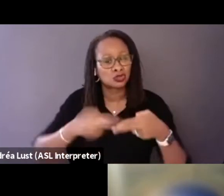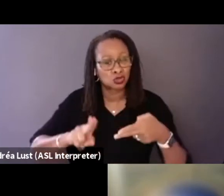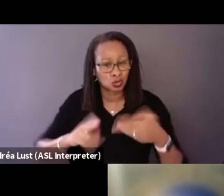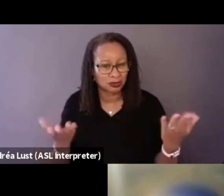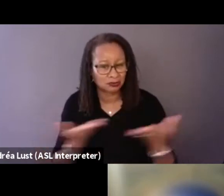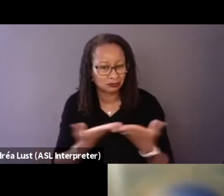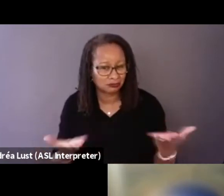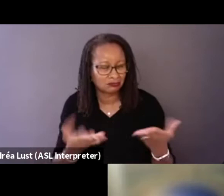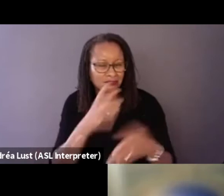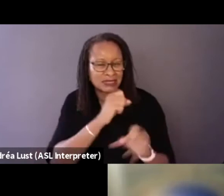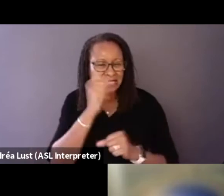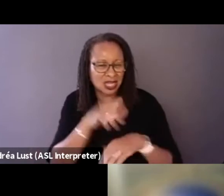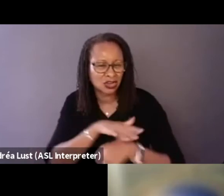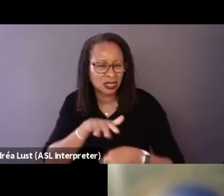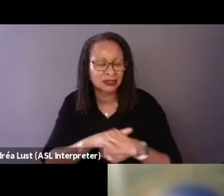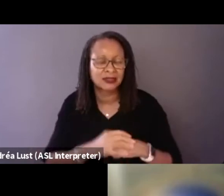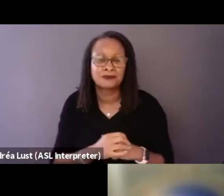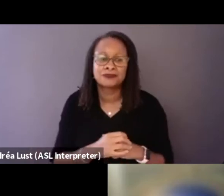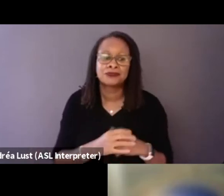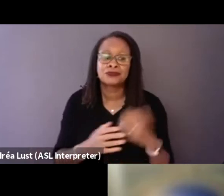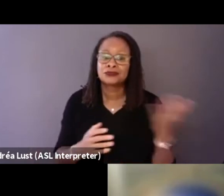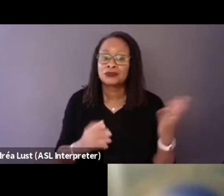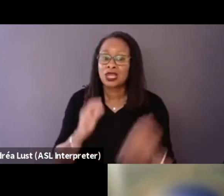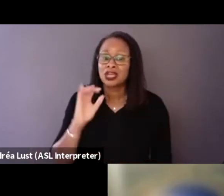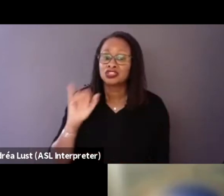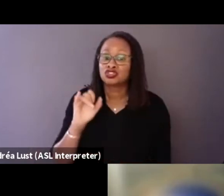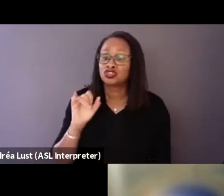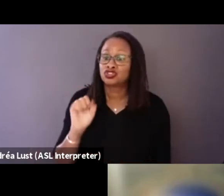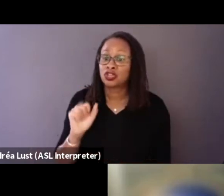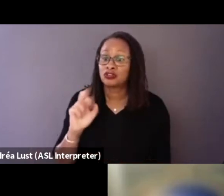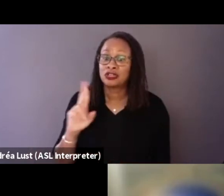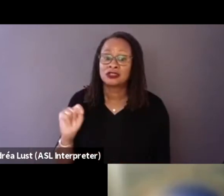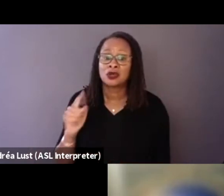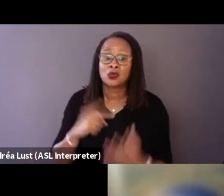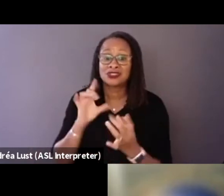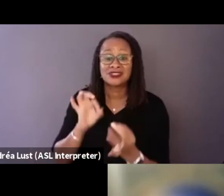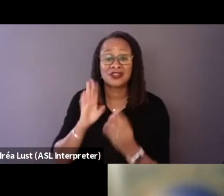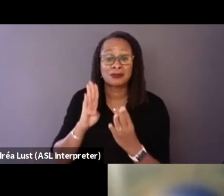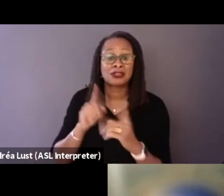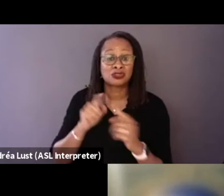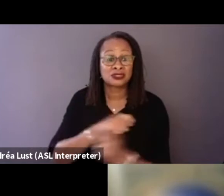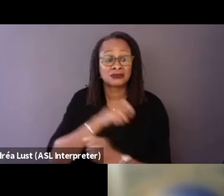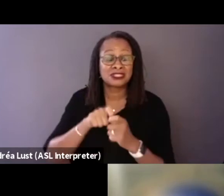What has been the feedback to this particular film when you've gone out and gotten to show it to folks?